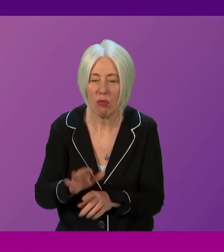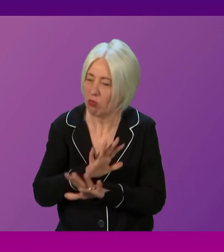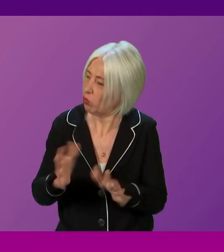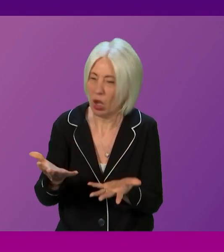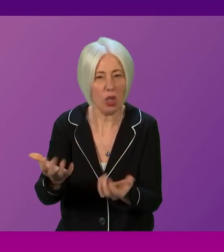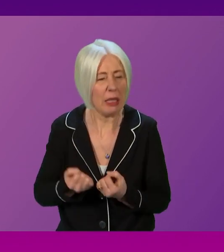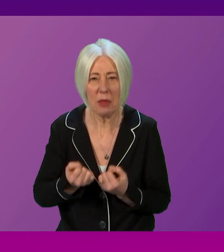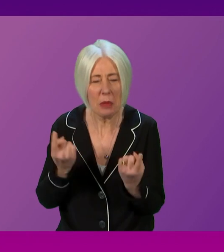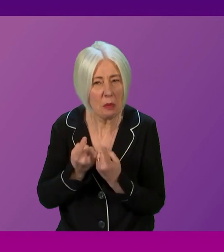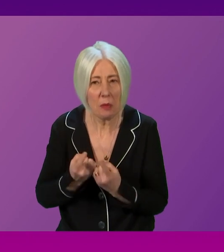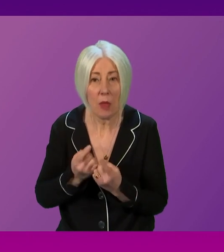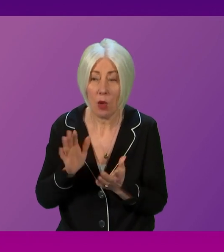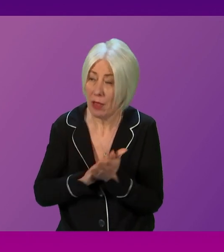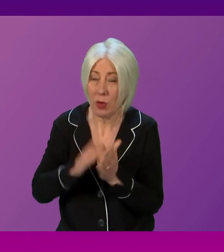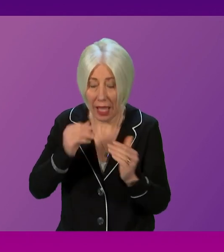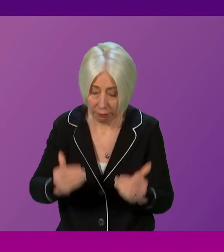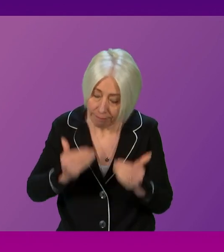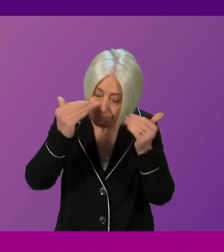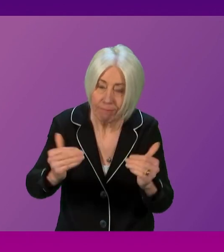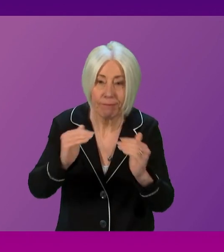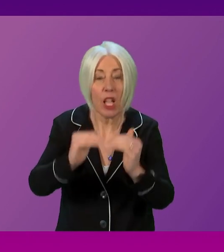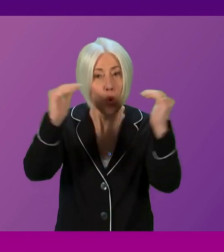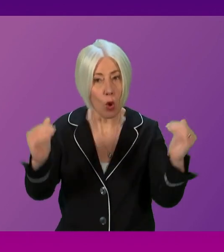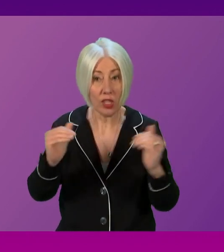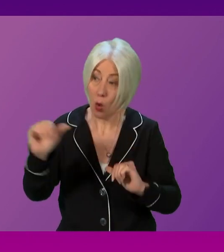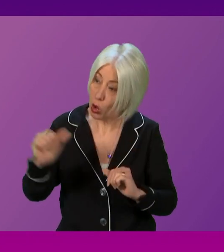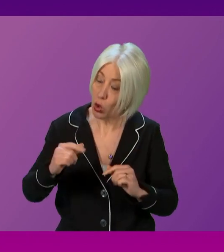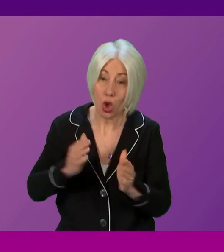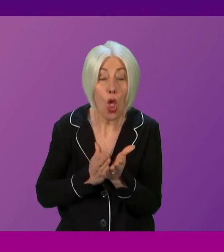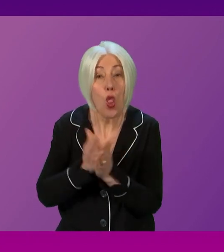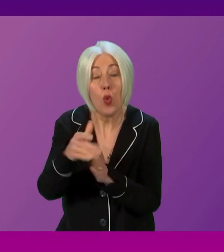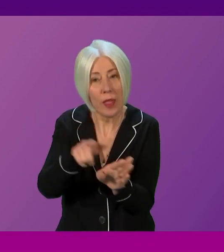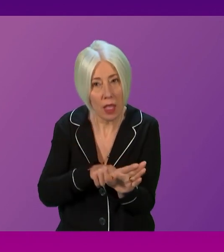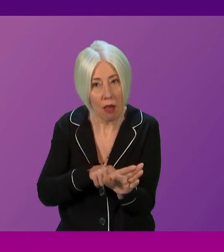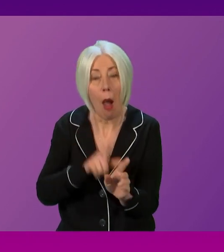and advances equality. We should do that all year round. However, Holocaust memorial day